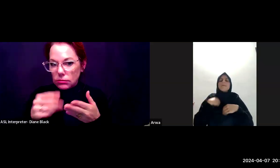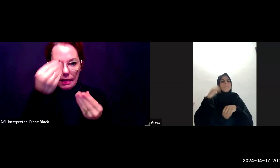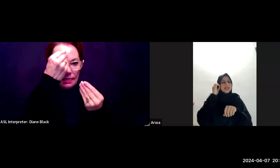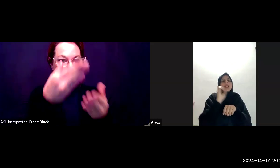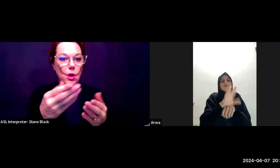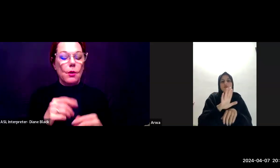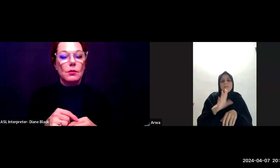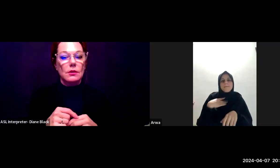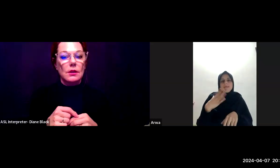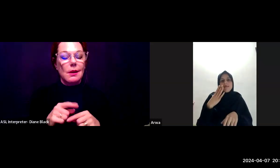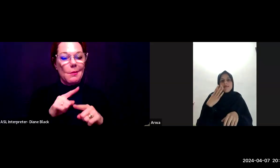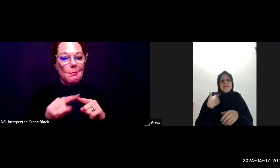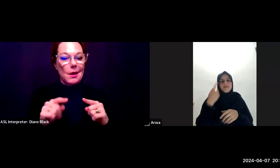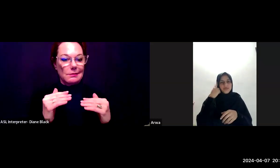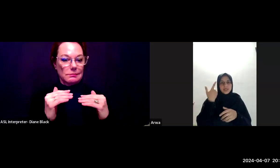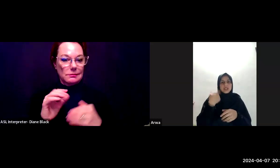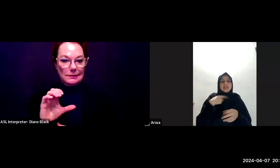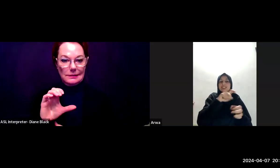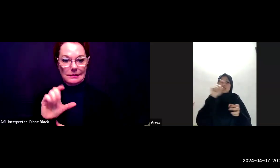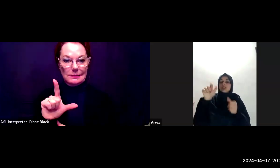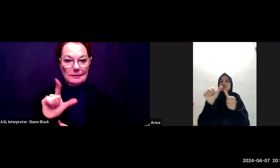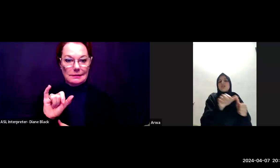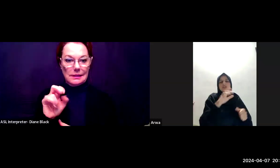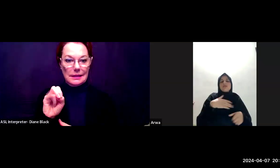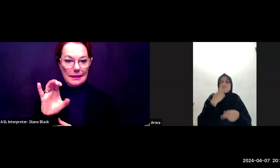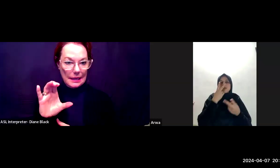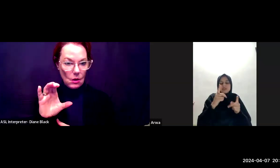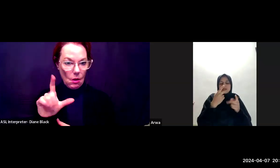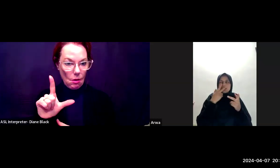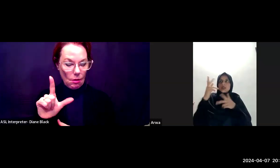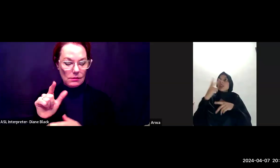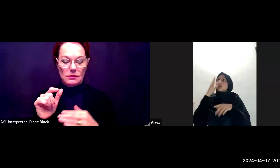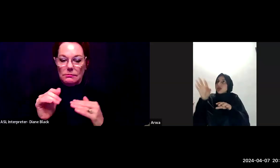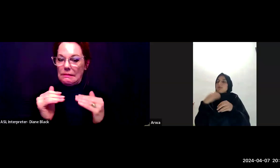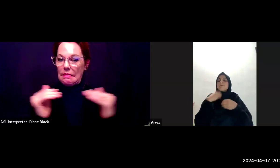don't think anybody is working. I don't know in the preclinical uh level if anyone is working